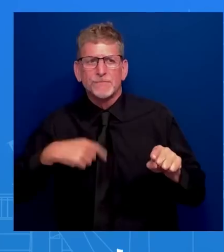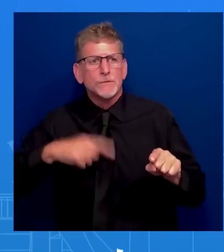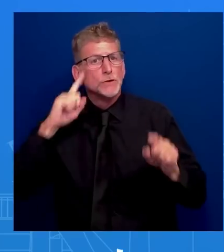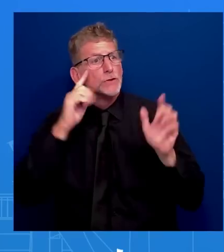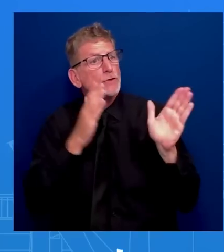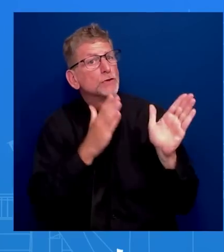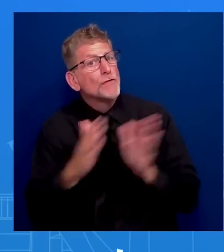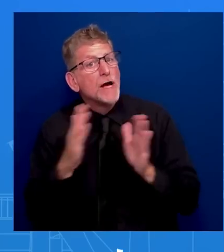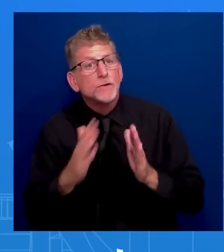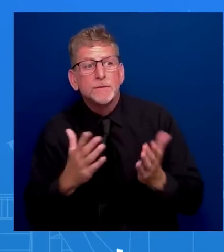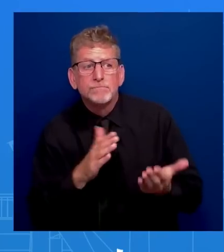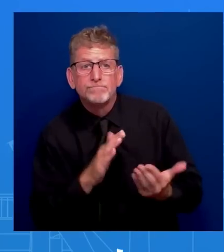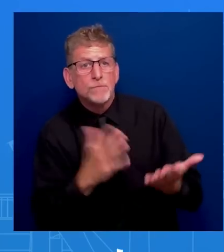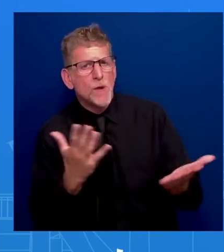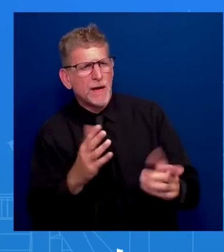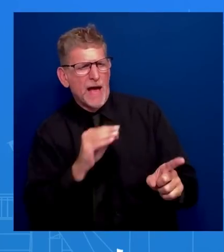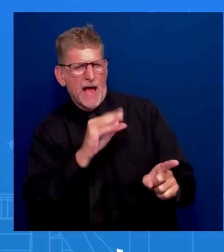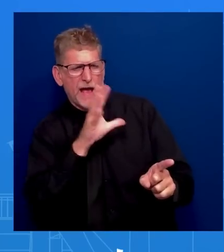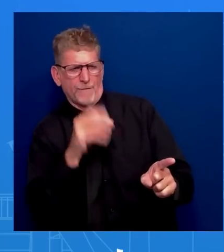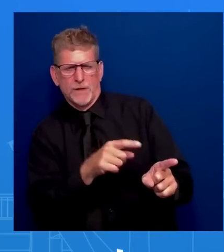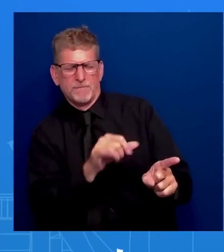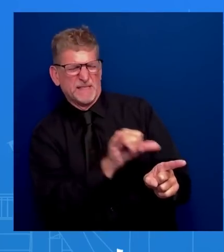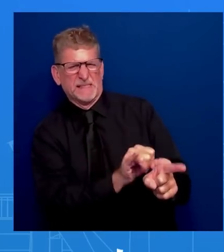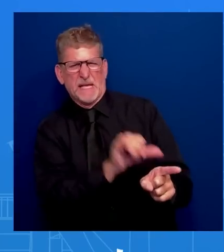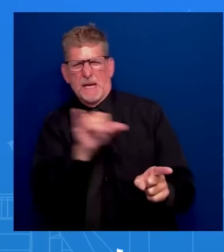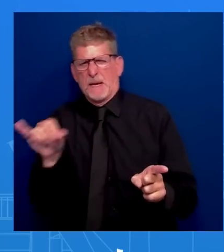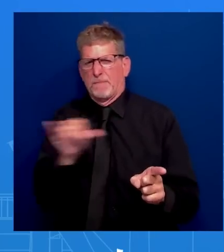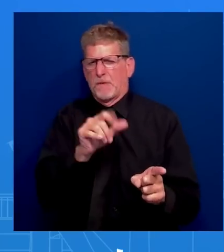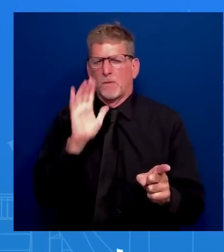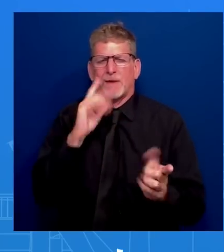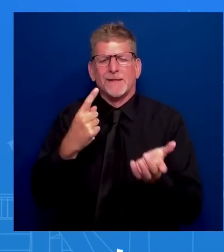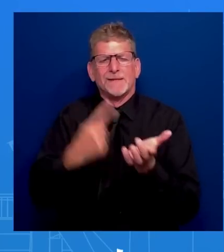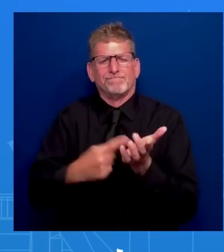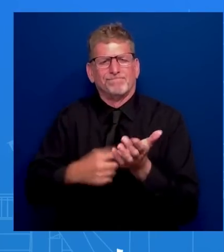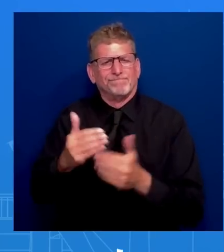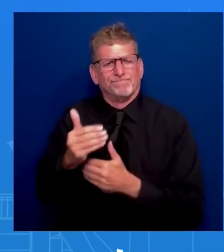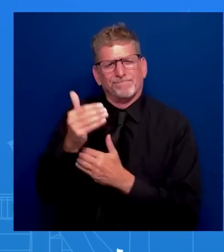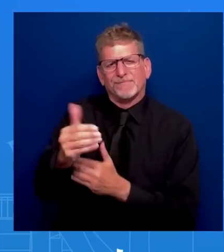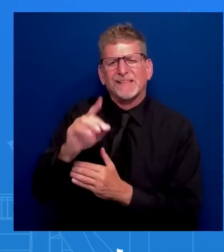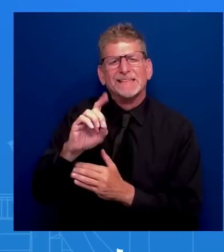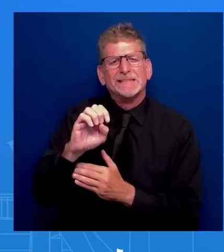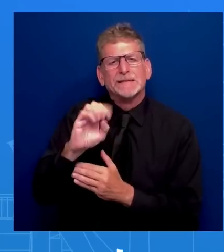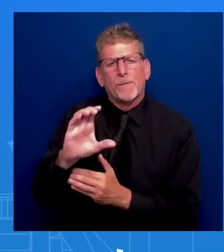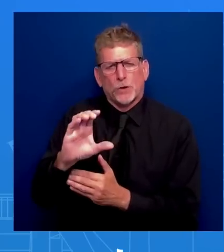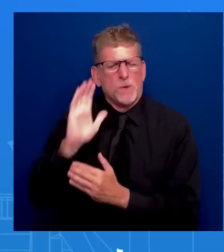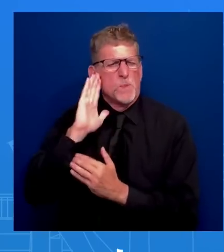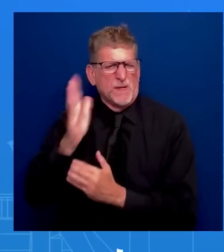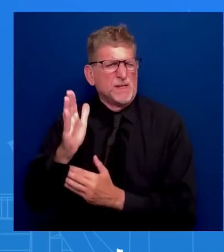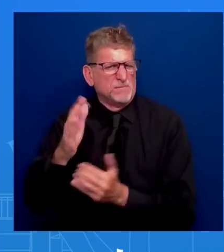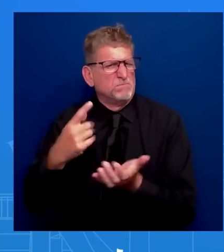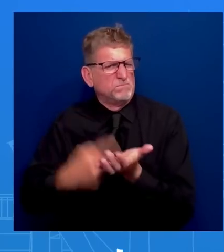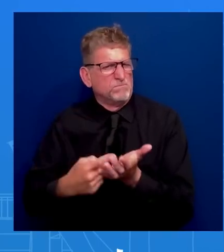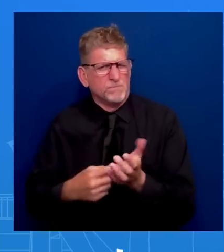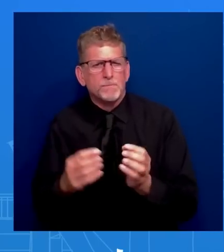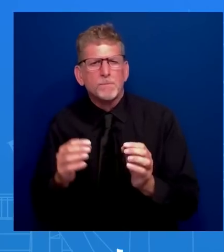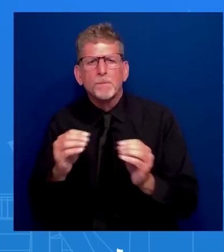at the U.S.-Africa Leaders Summit here -- right here in Washington, D.C. We encourage you to review the full strategy and factsheet